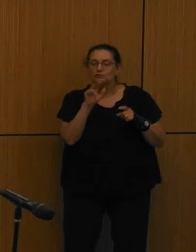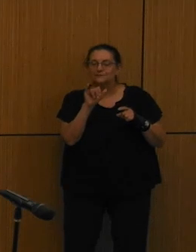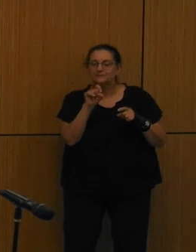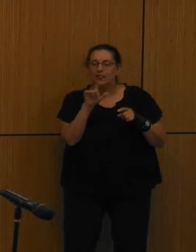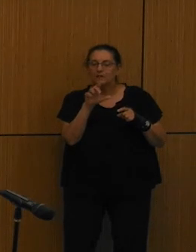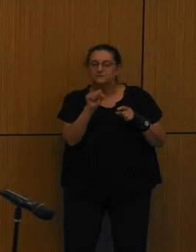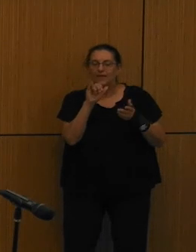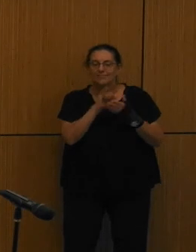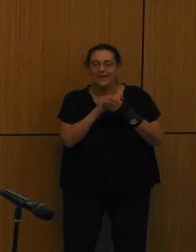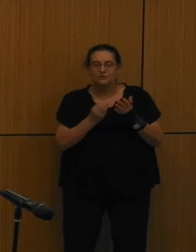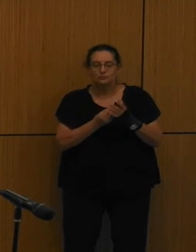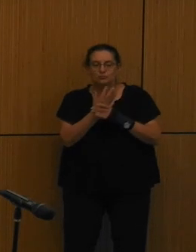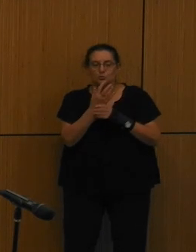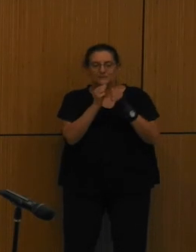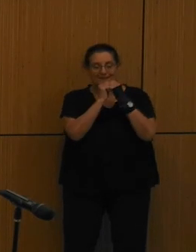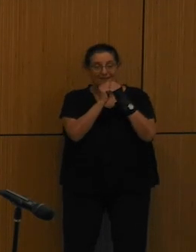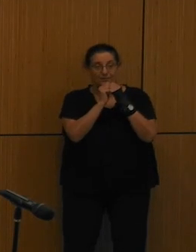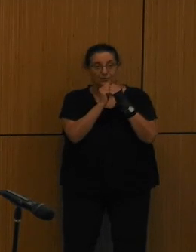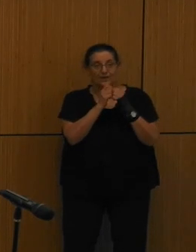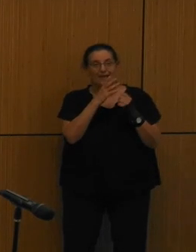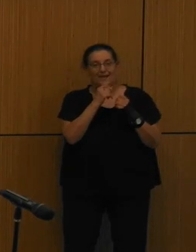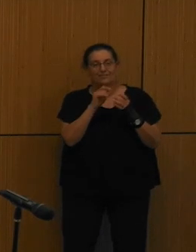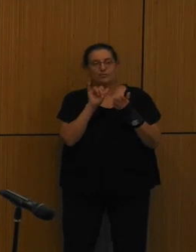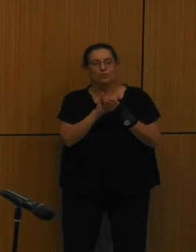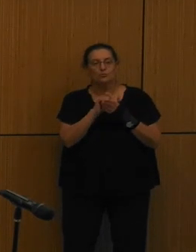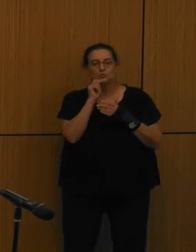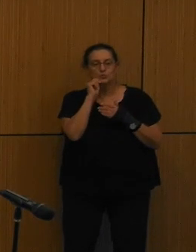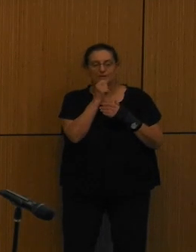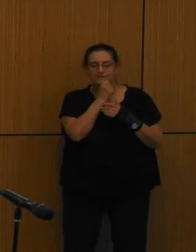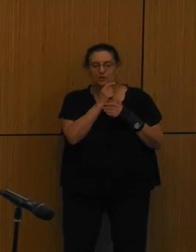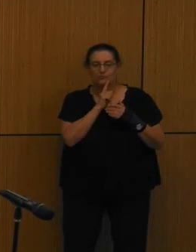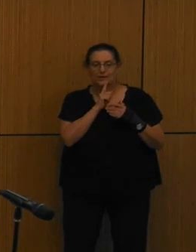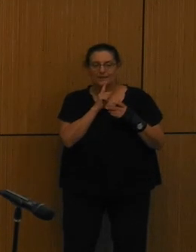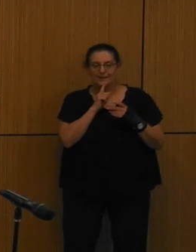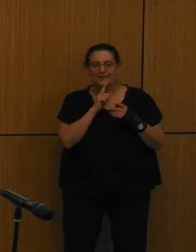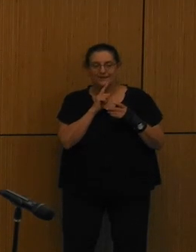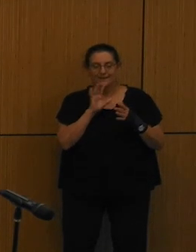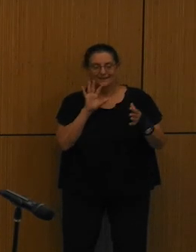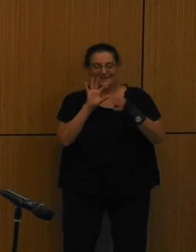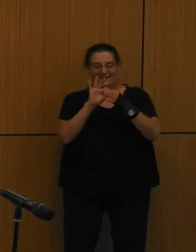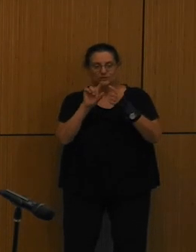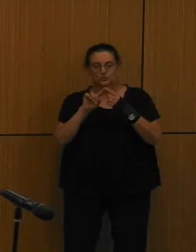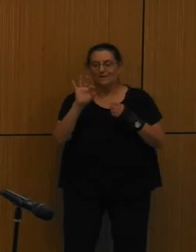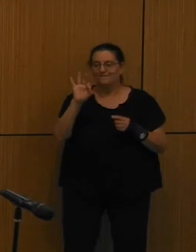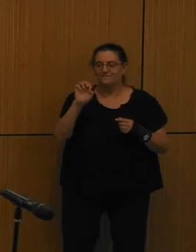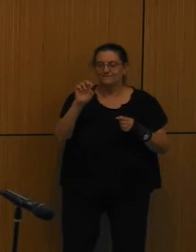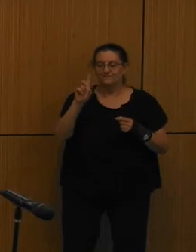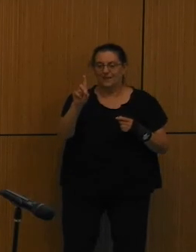And those crystal twins are very distinctive, feldspars, particularly plagioclase feldspars.